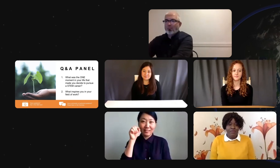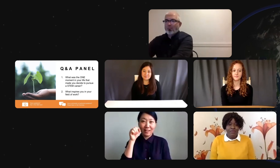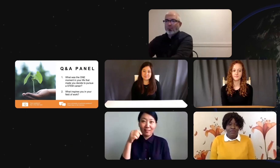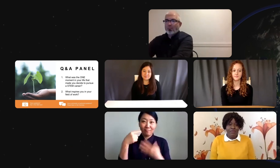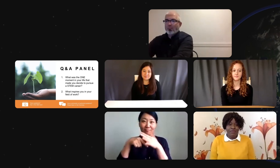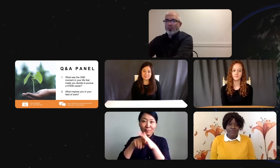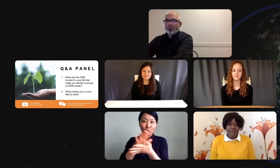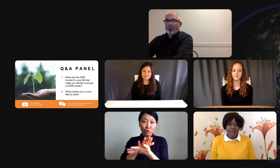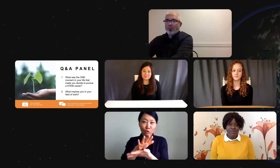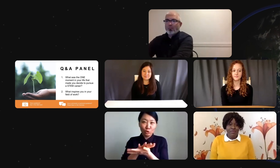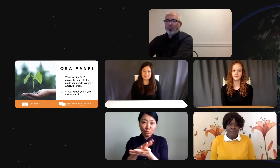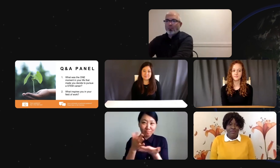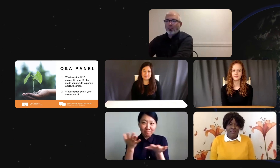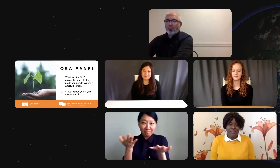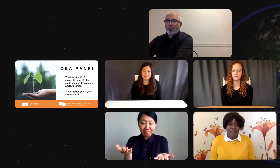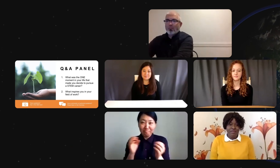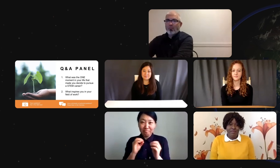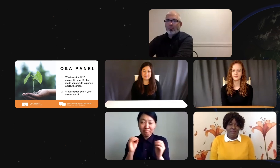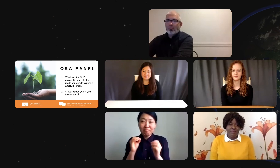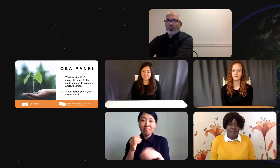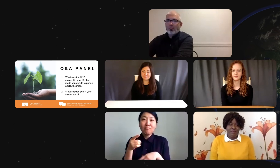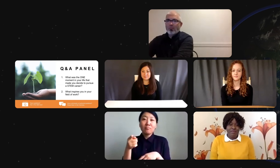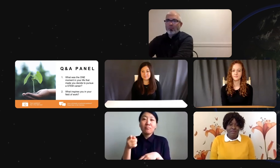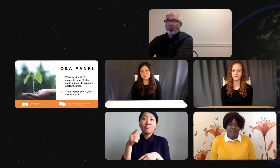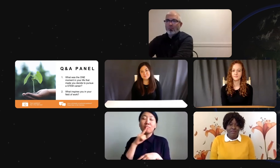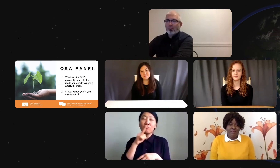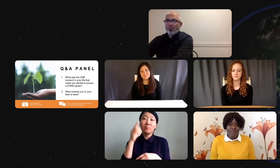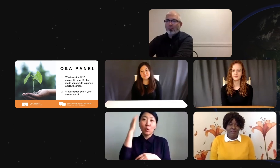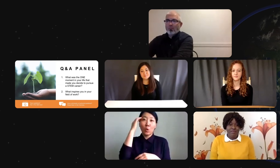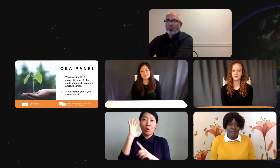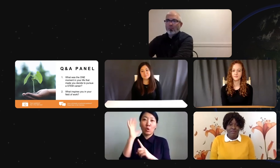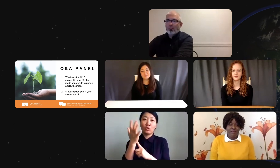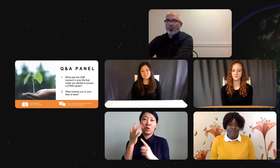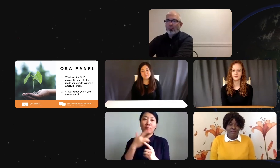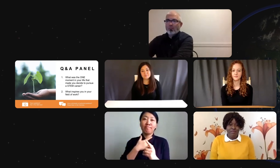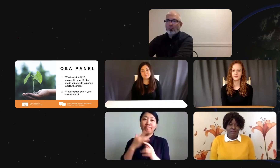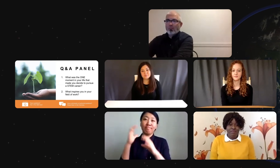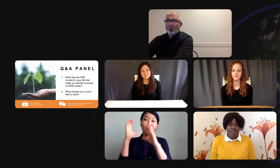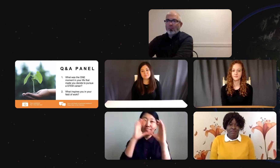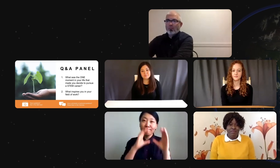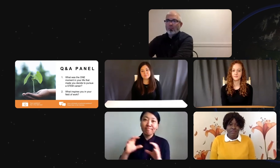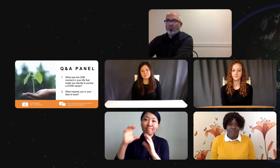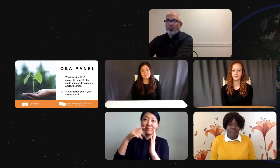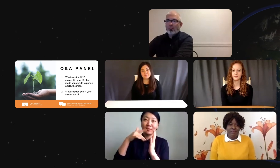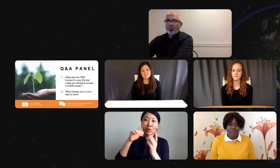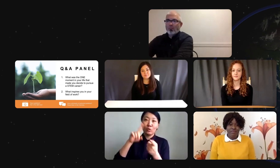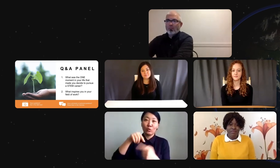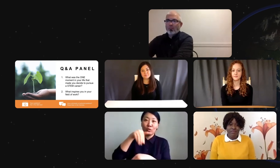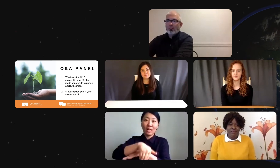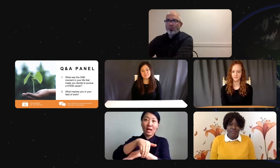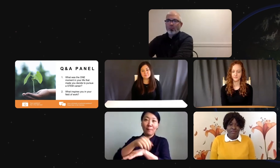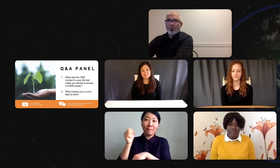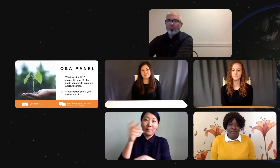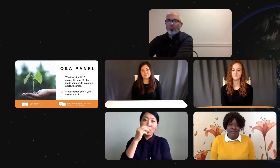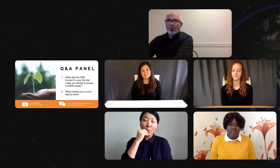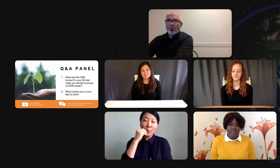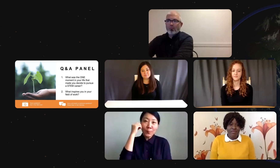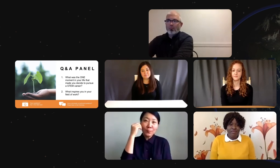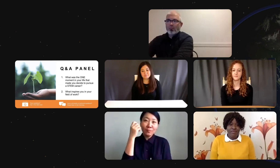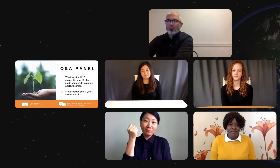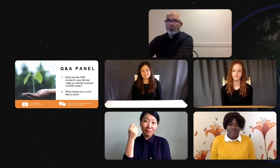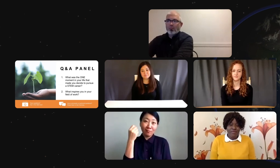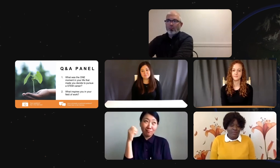Like Alicia said, I was also mainstreamed and the only deaf kid in my school.